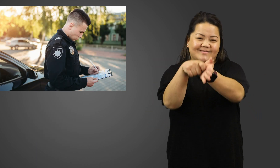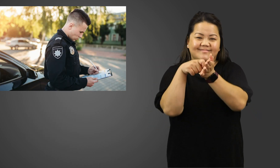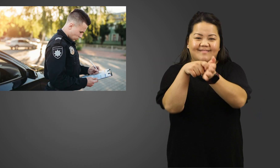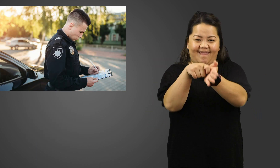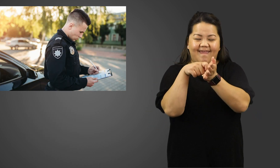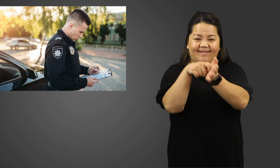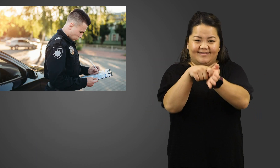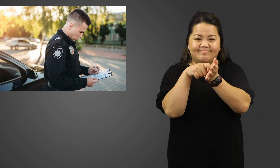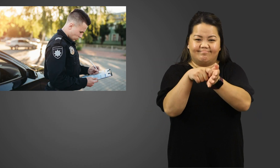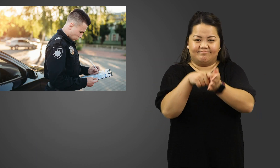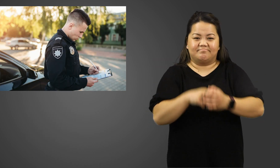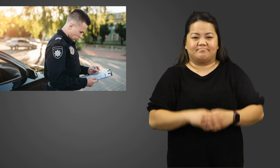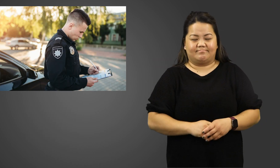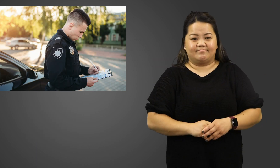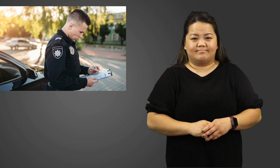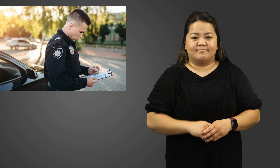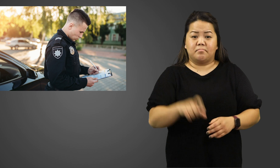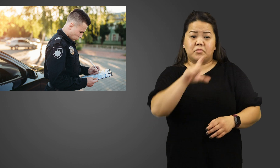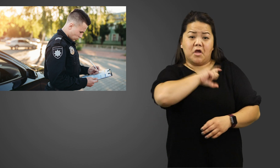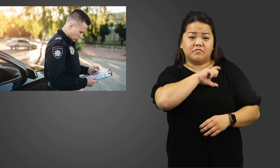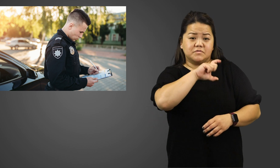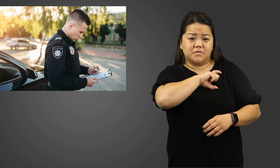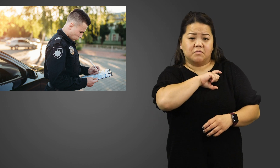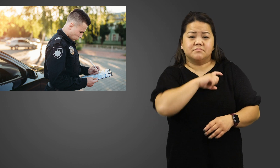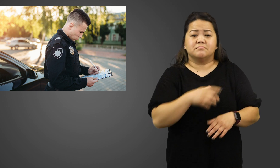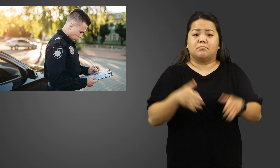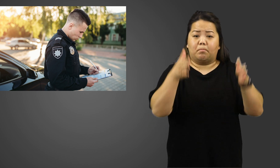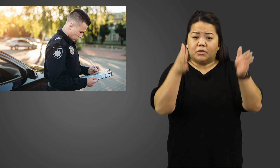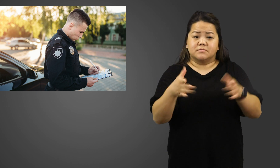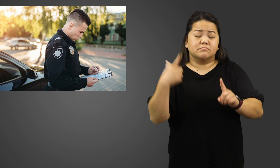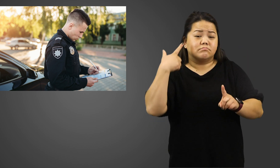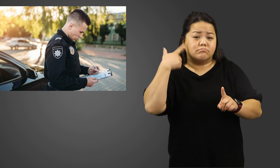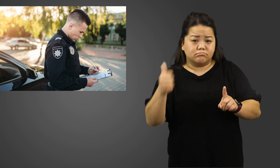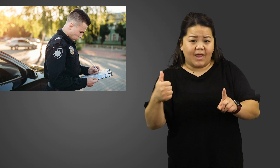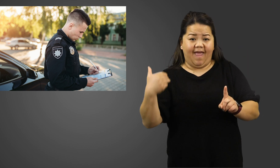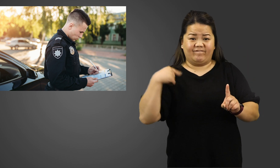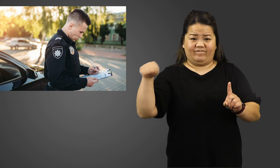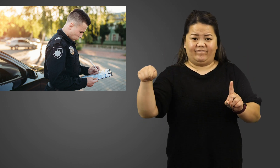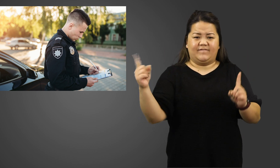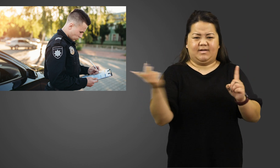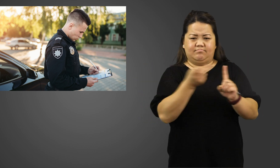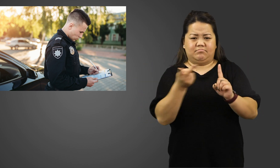This is exactly what it sounds like. The police officer and the person with